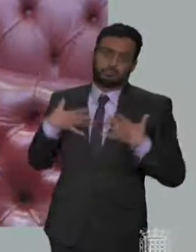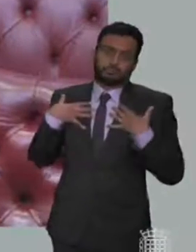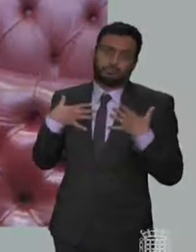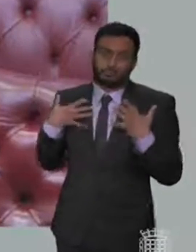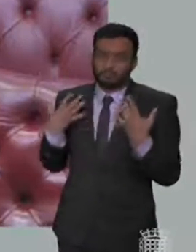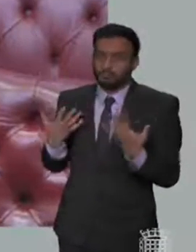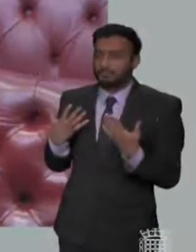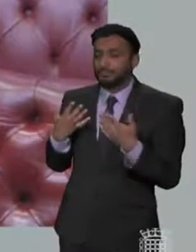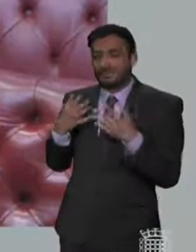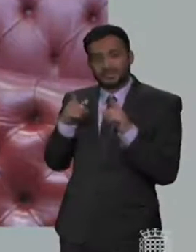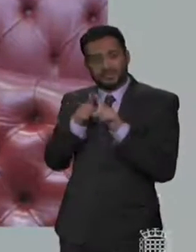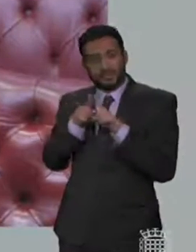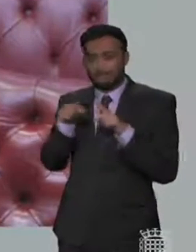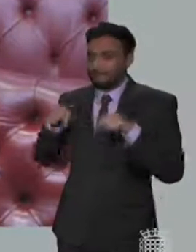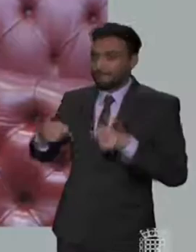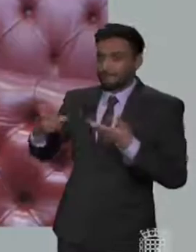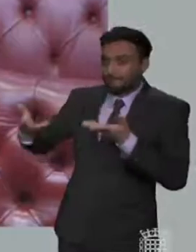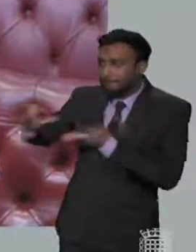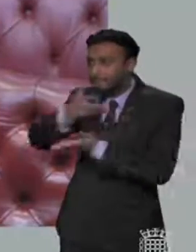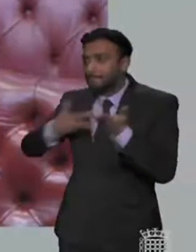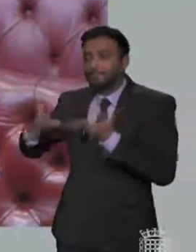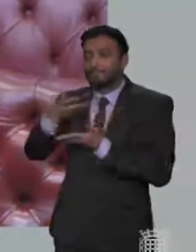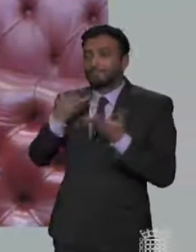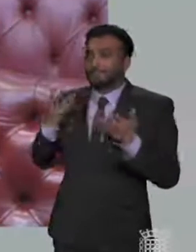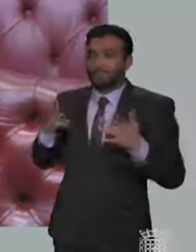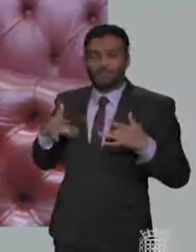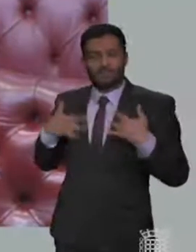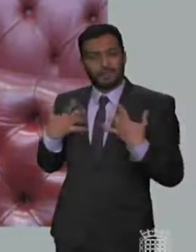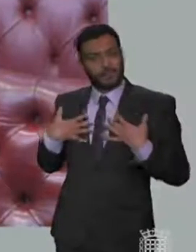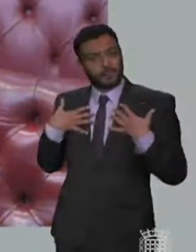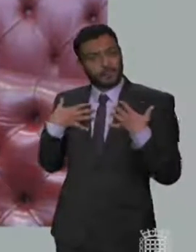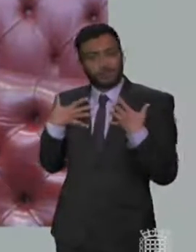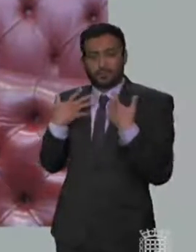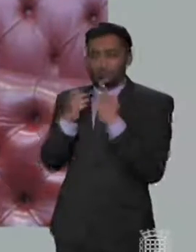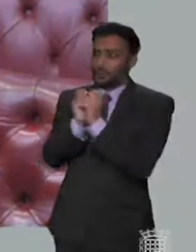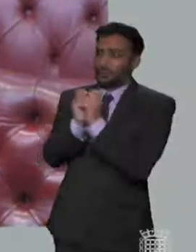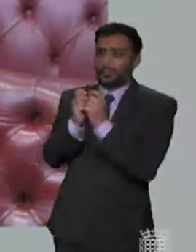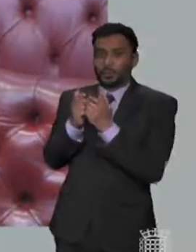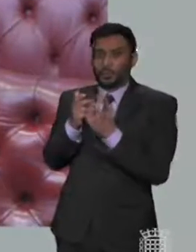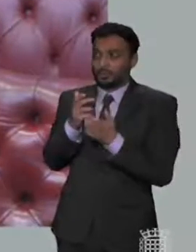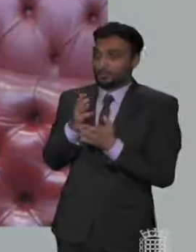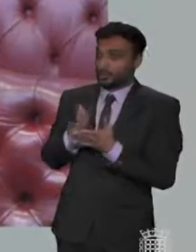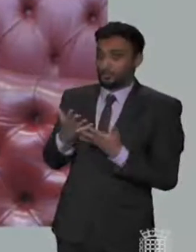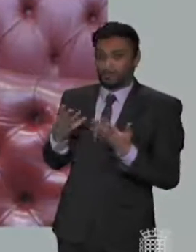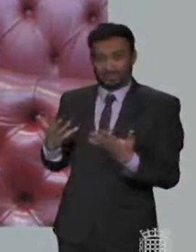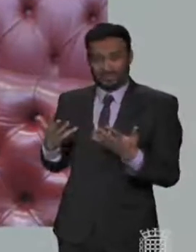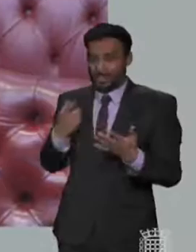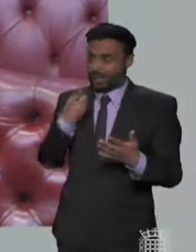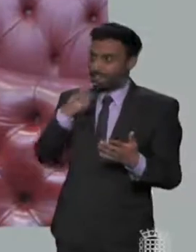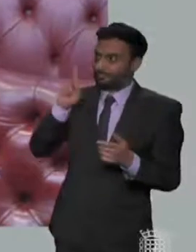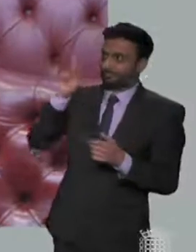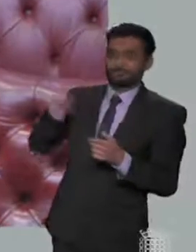such a significant bill on such a historic day as the noble lord lord speak the lord speaker